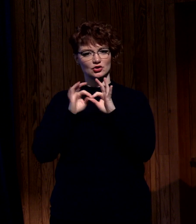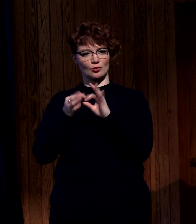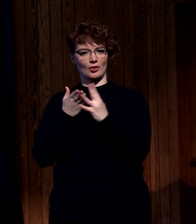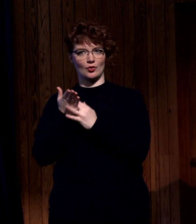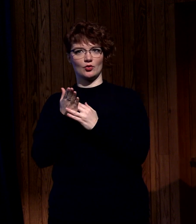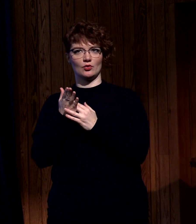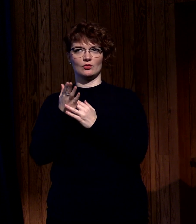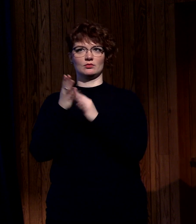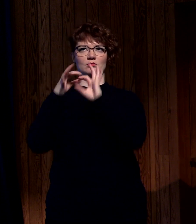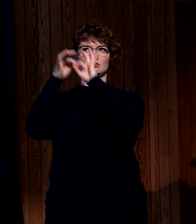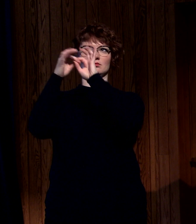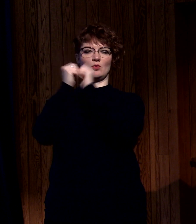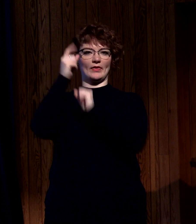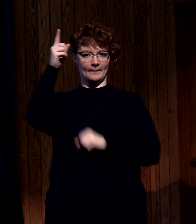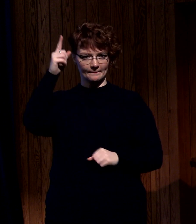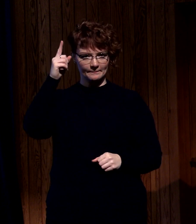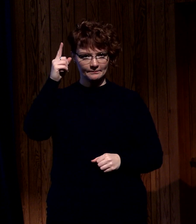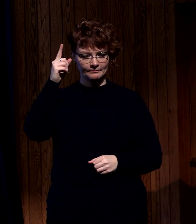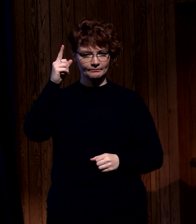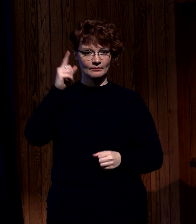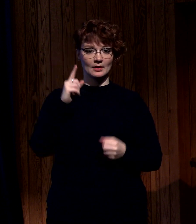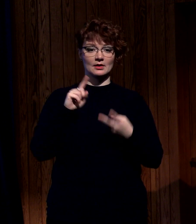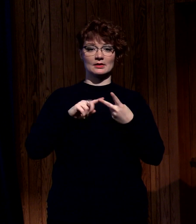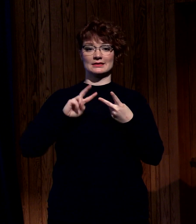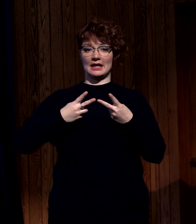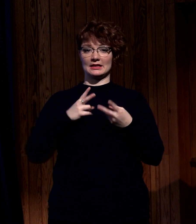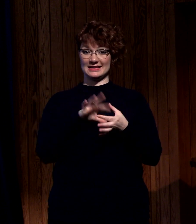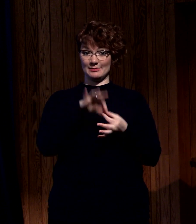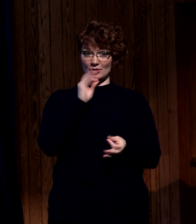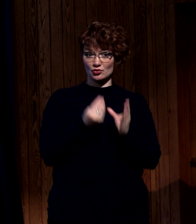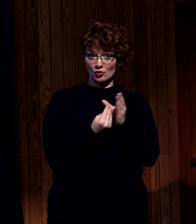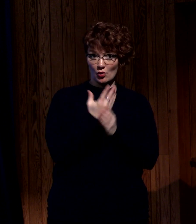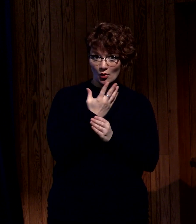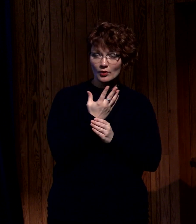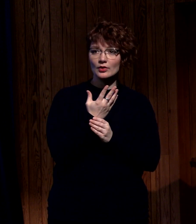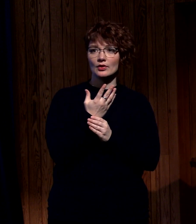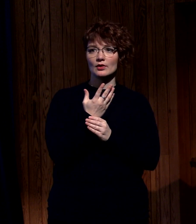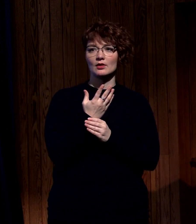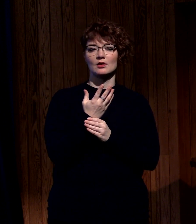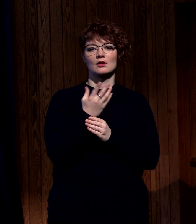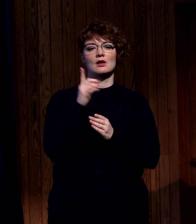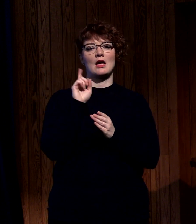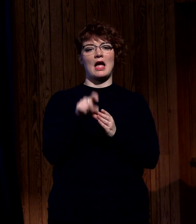Number two, spiritual growth must dignify the whole person.